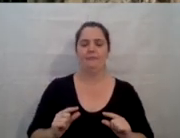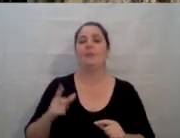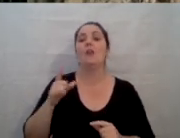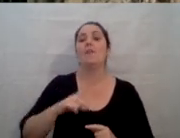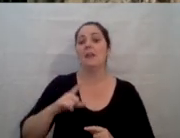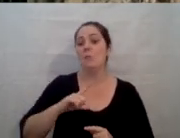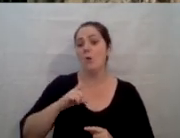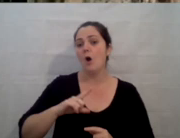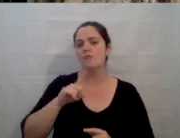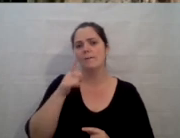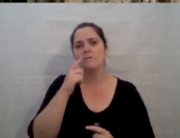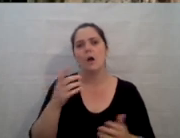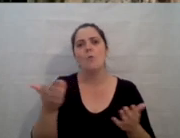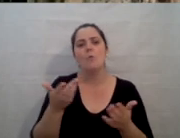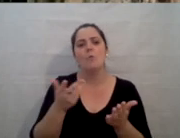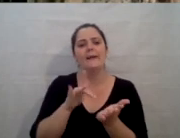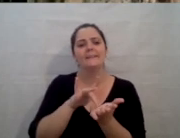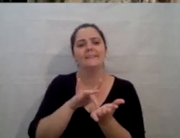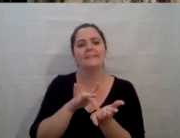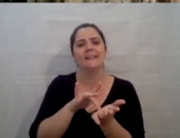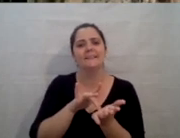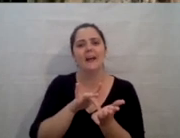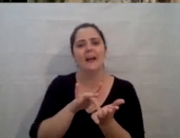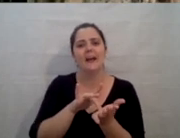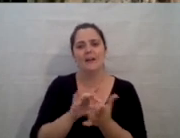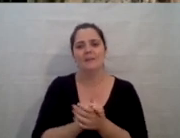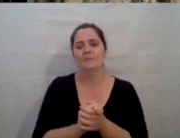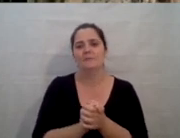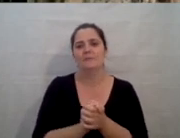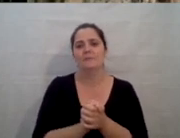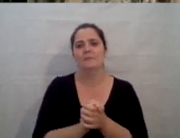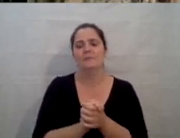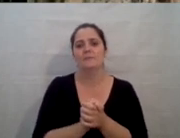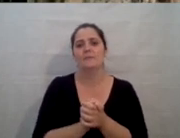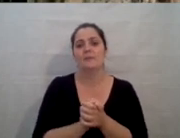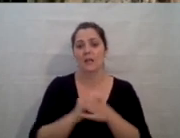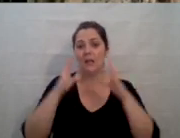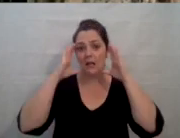can find that centre of your page, that centre – so let's say the top of the head is there,